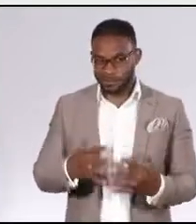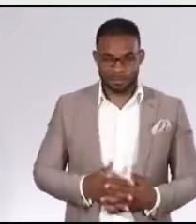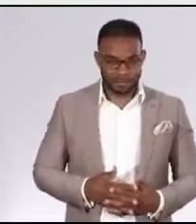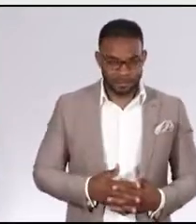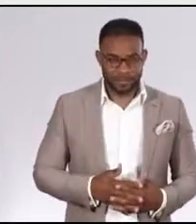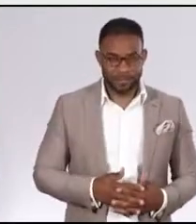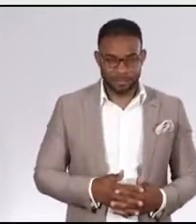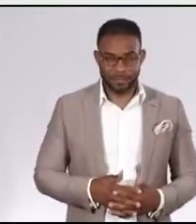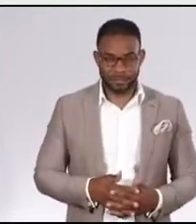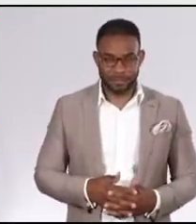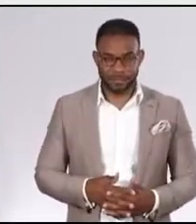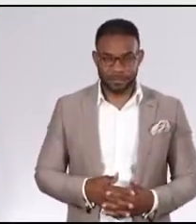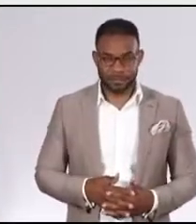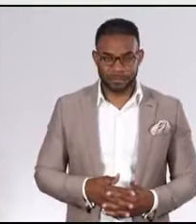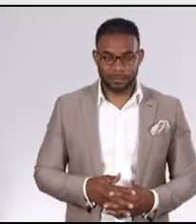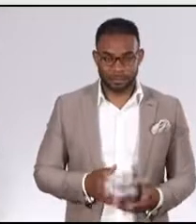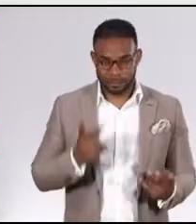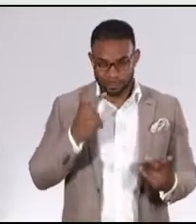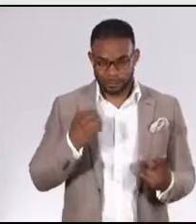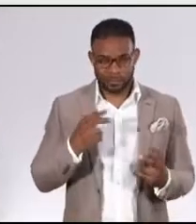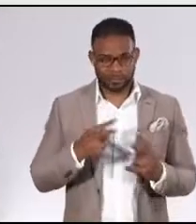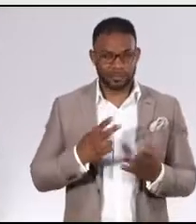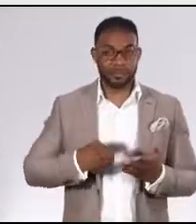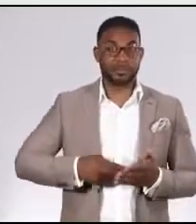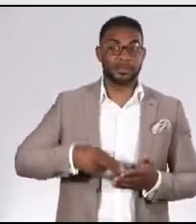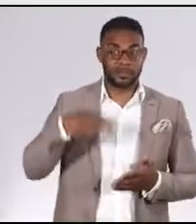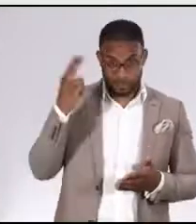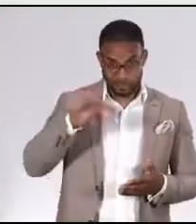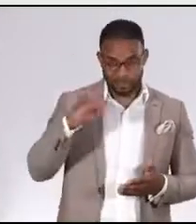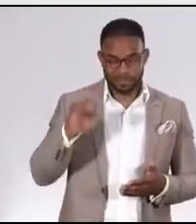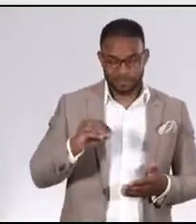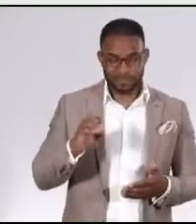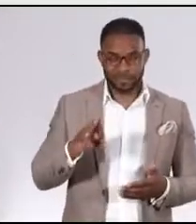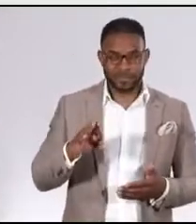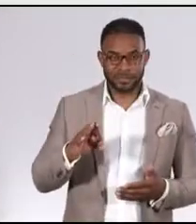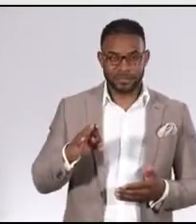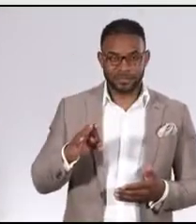um So we're seeing that we have a very high uh percentage of our our